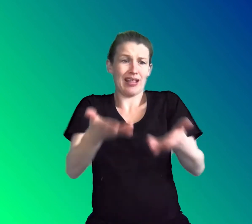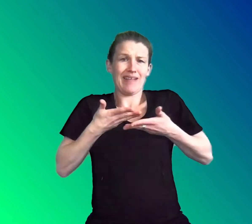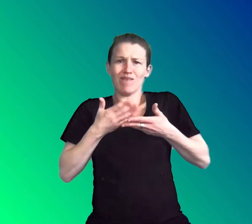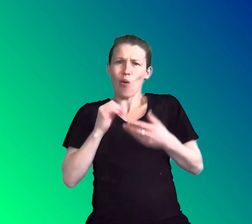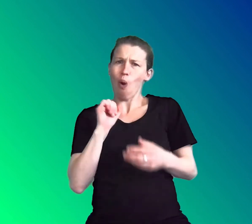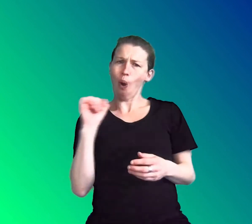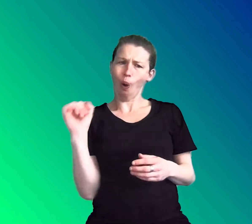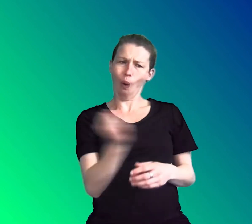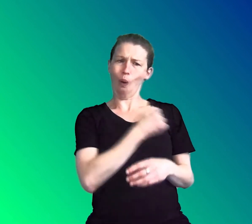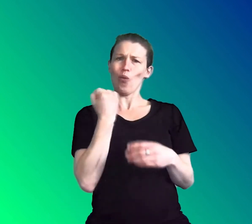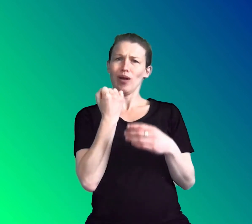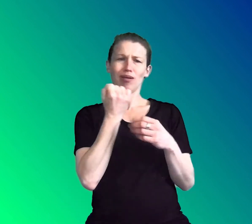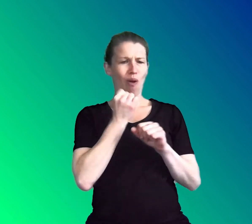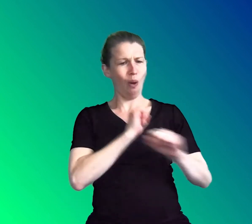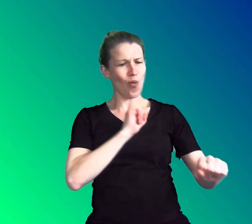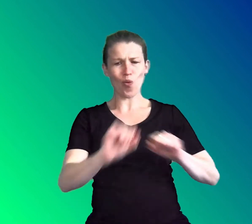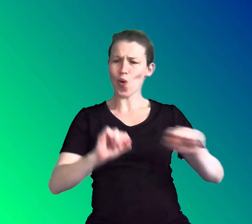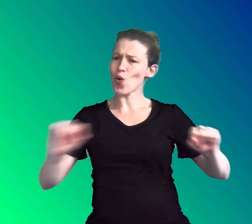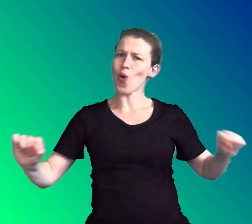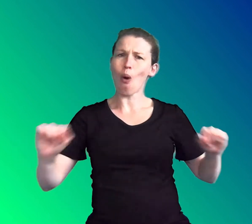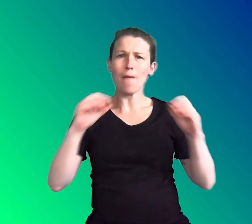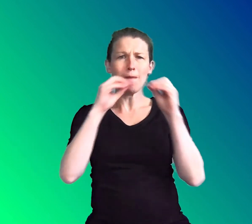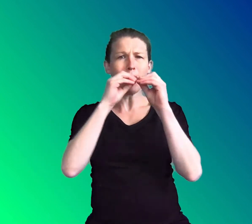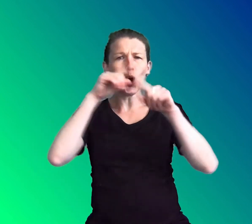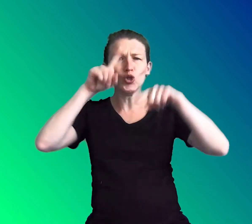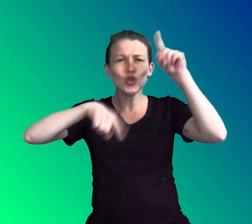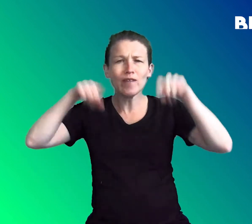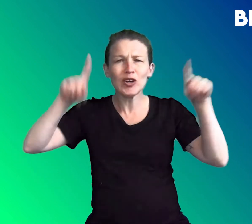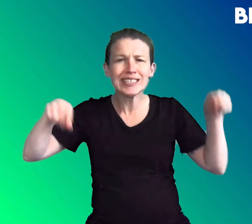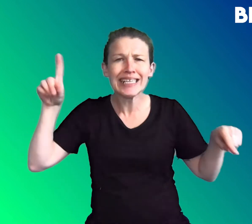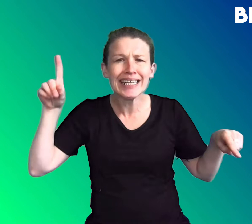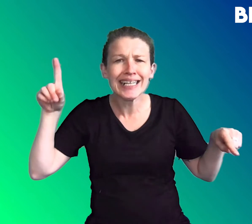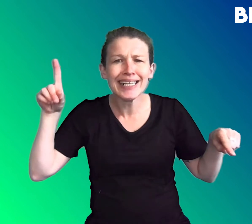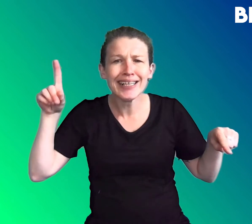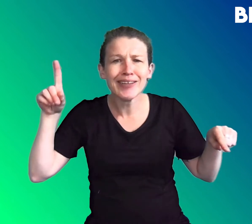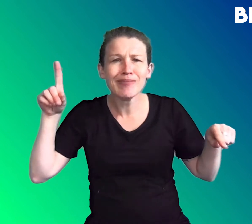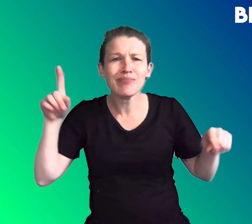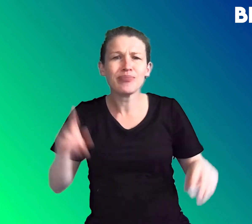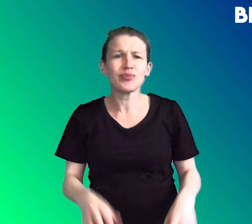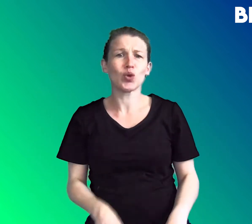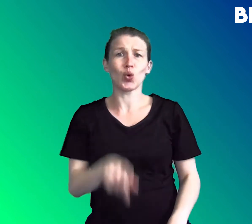All together, they make up the biodiversity of our country.